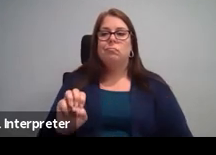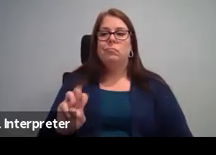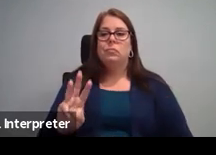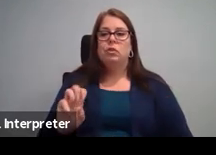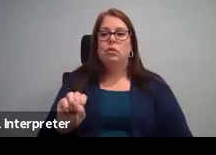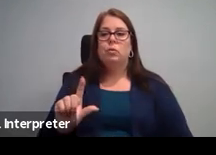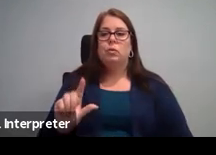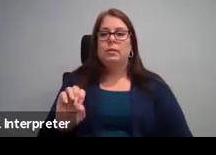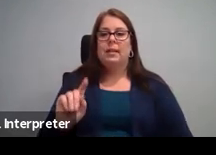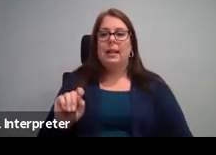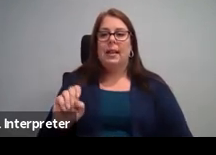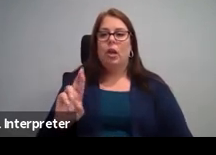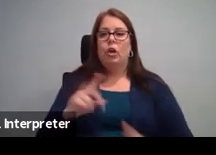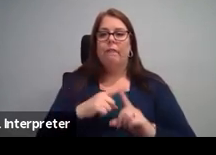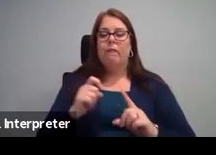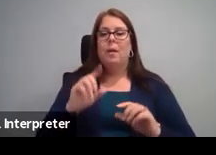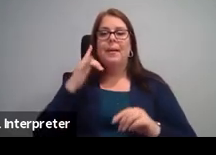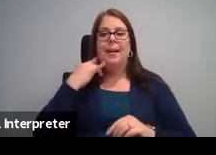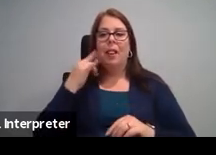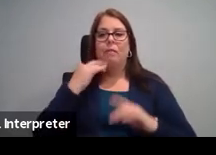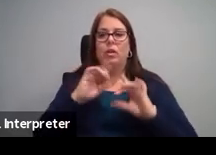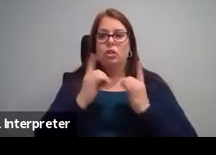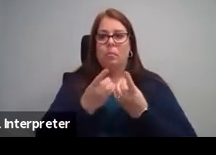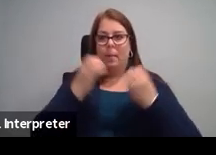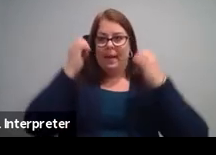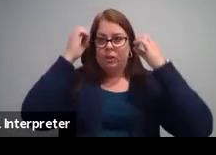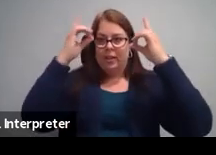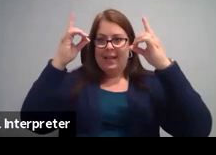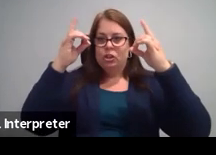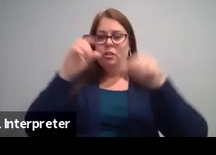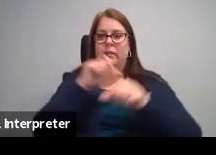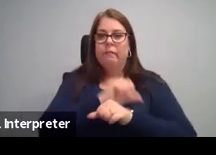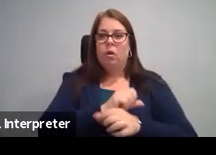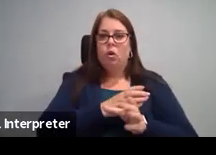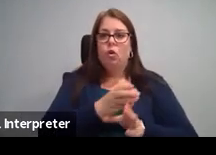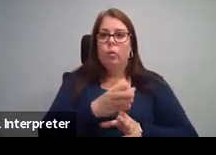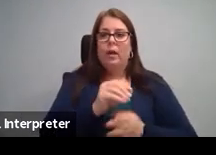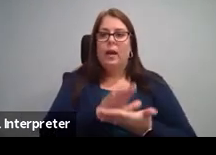Allison frenzel: The California Department of Education. That is the division. I work in which is the Career and College transition division and every